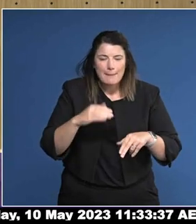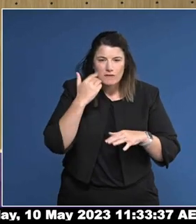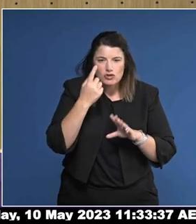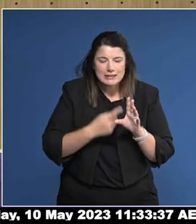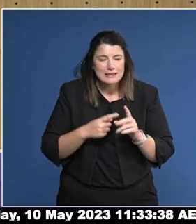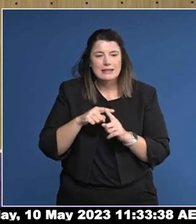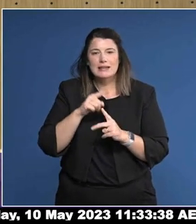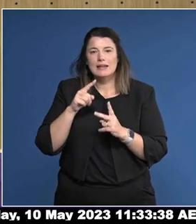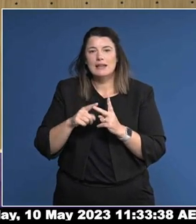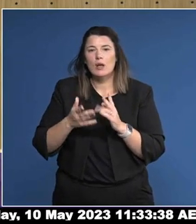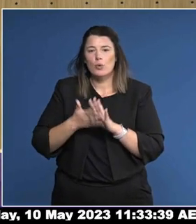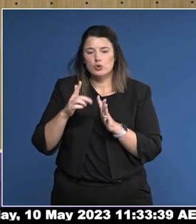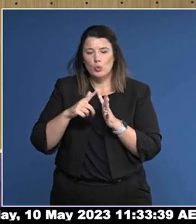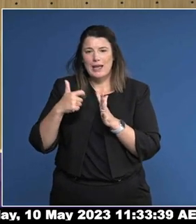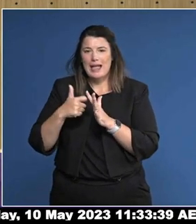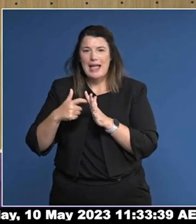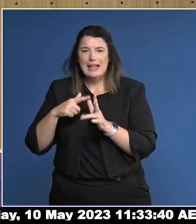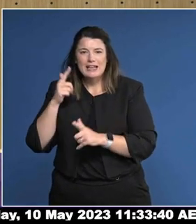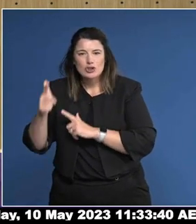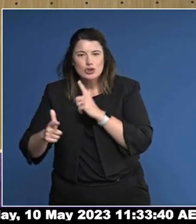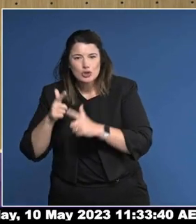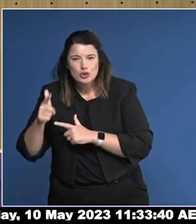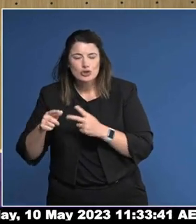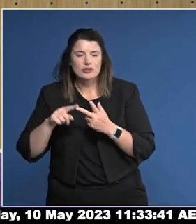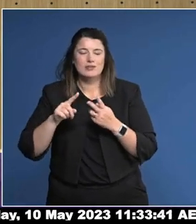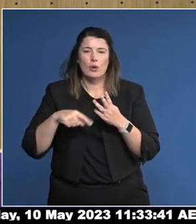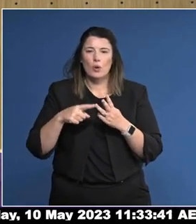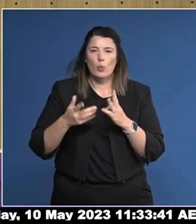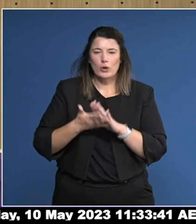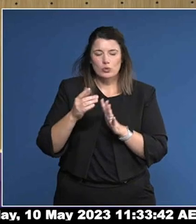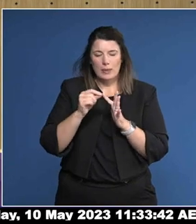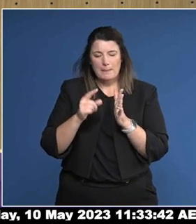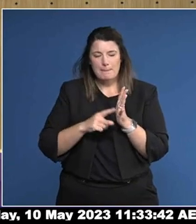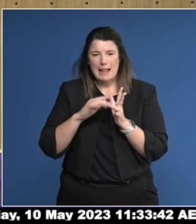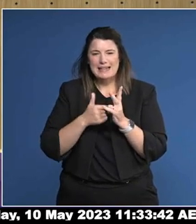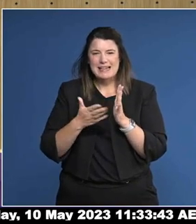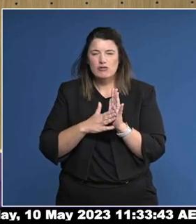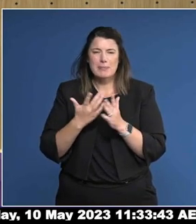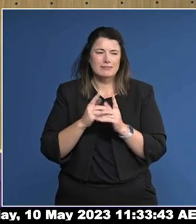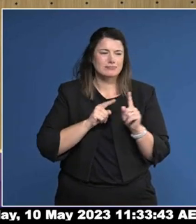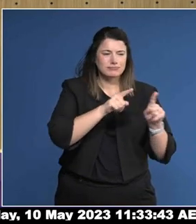Ekka excursion, went to the planetarium. So, they had a rich experience at the school.